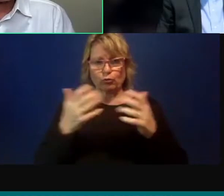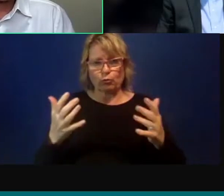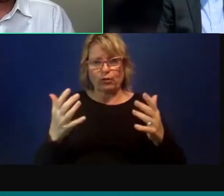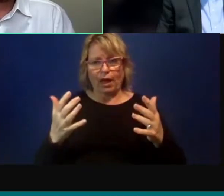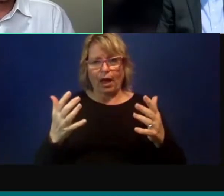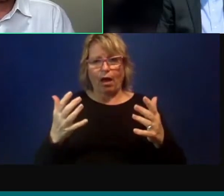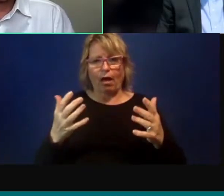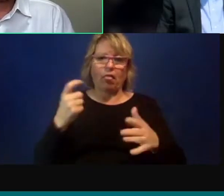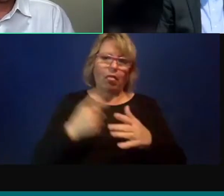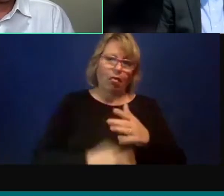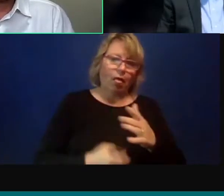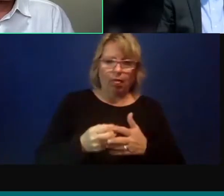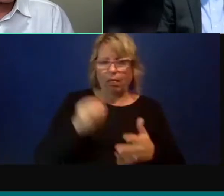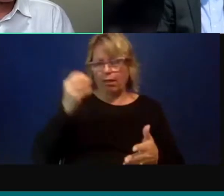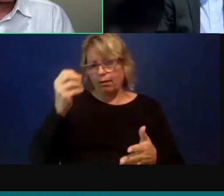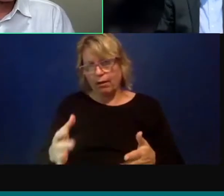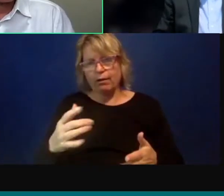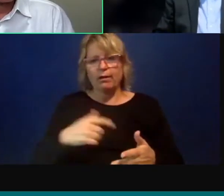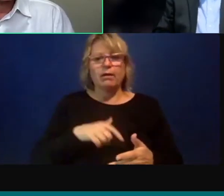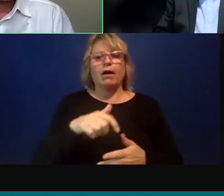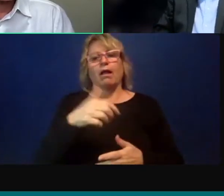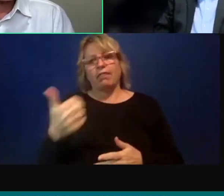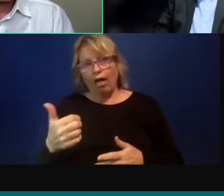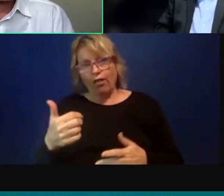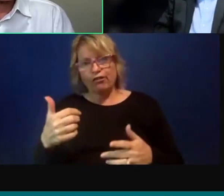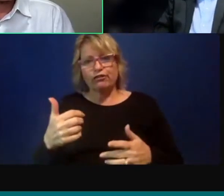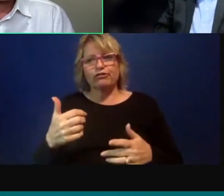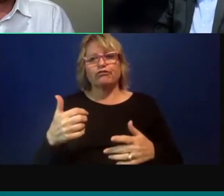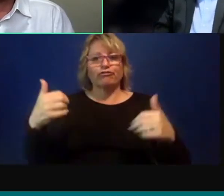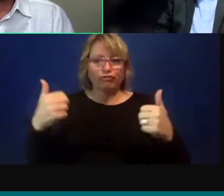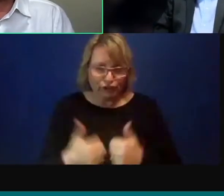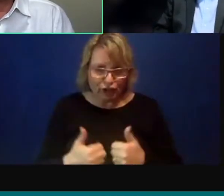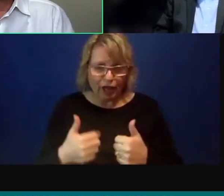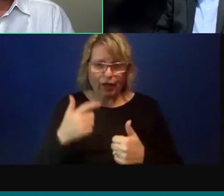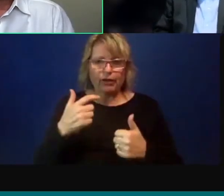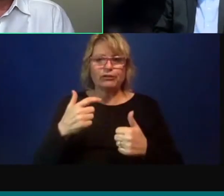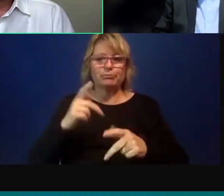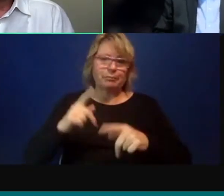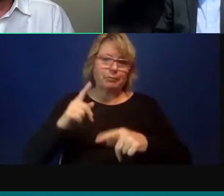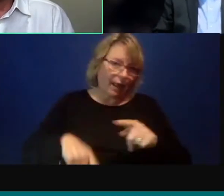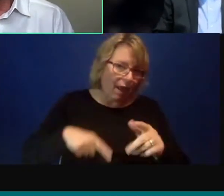Without creating yet another challenge for for people to even afford it. And maybe the one thing,